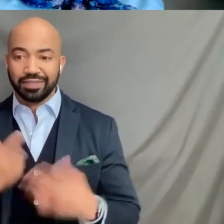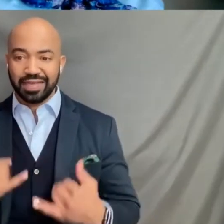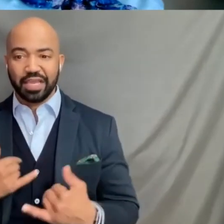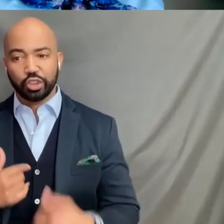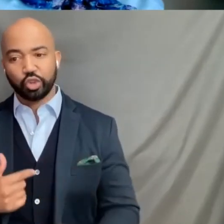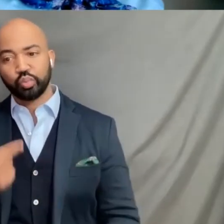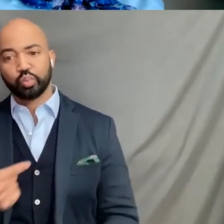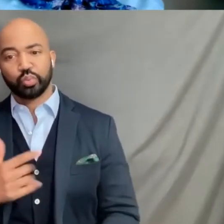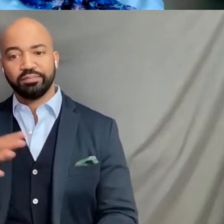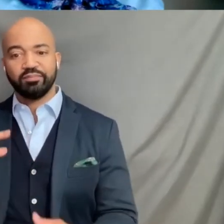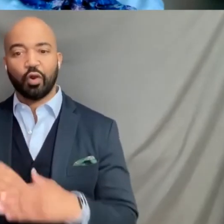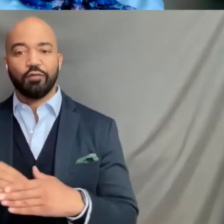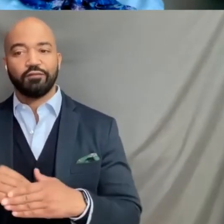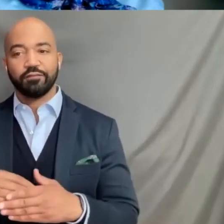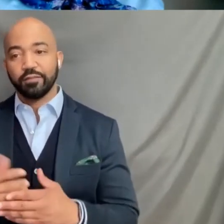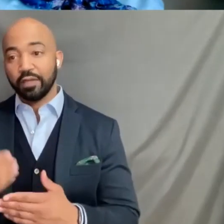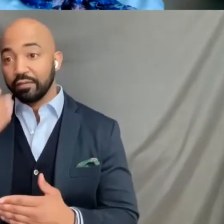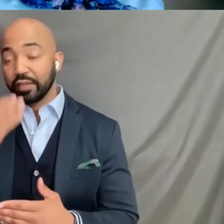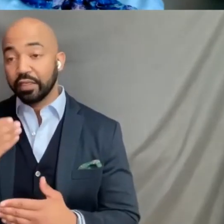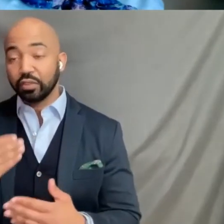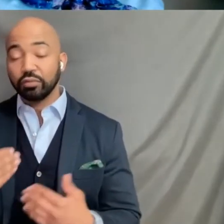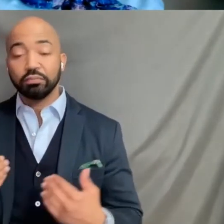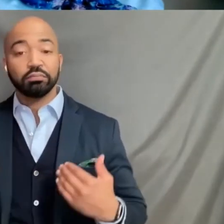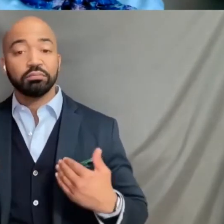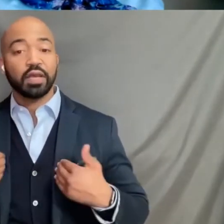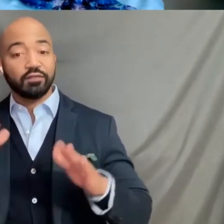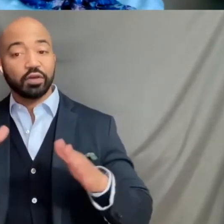So thank you and have a good rest of your day or evening.